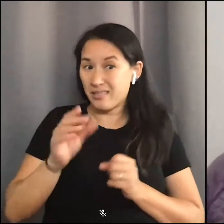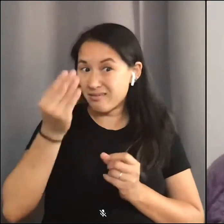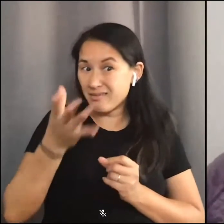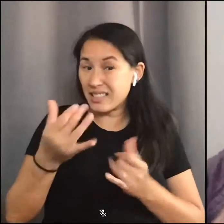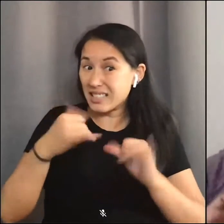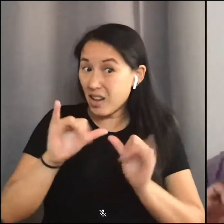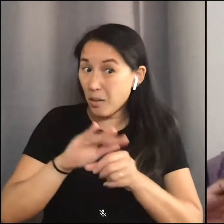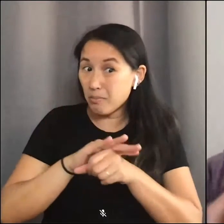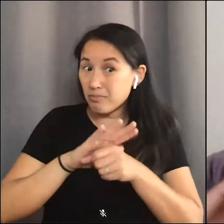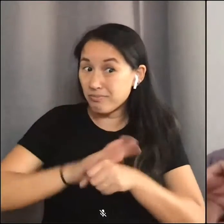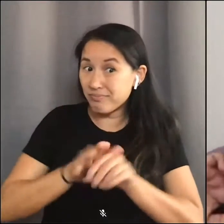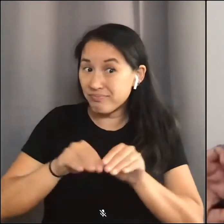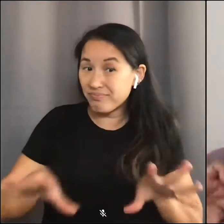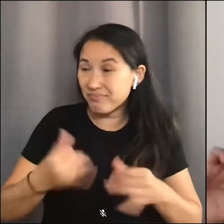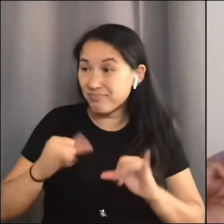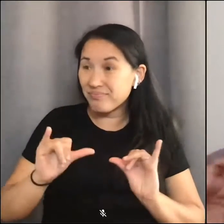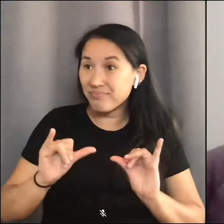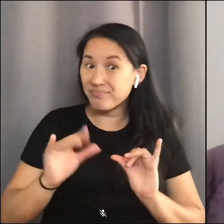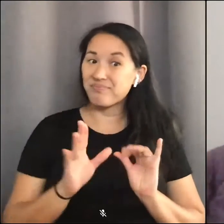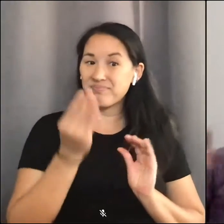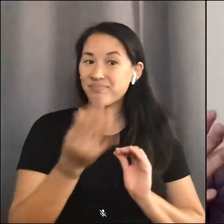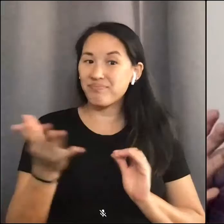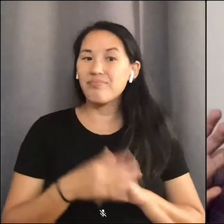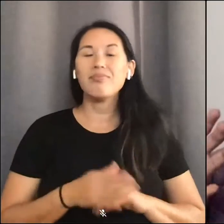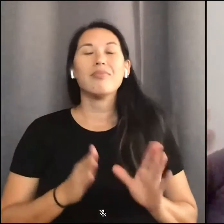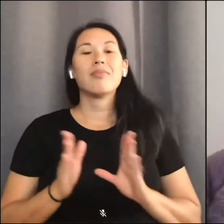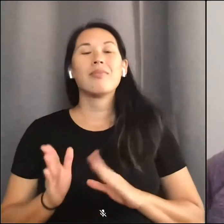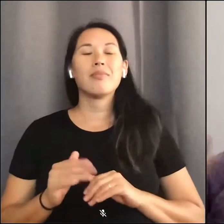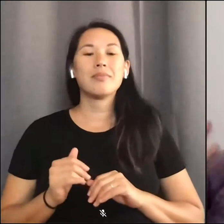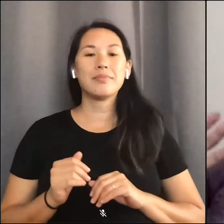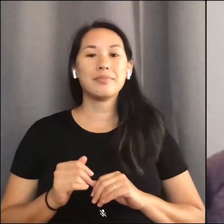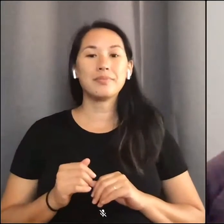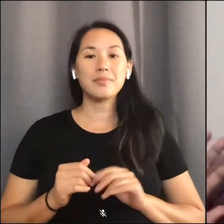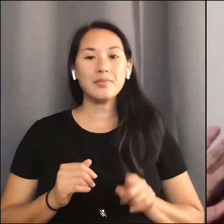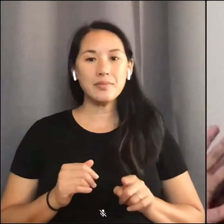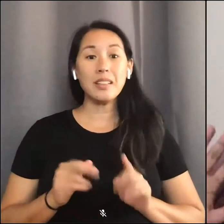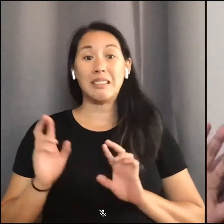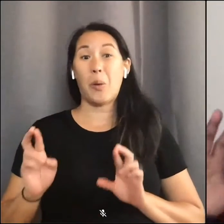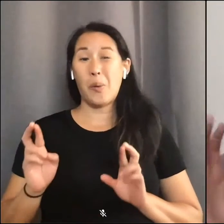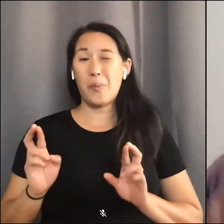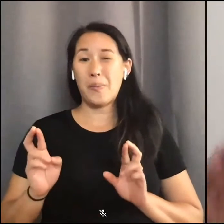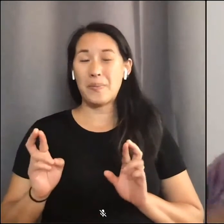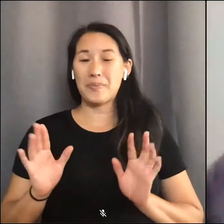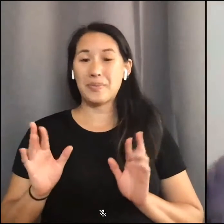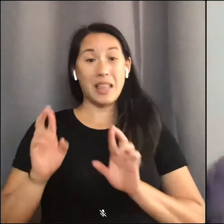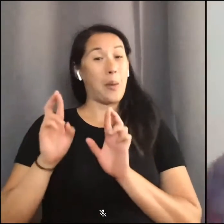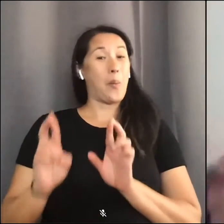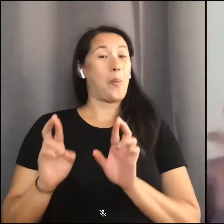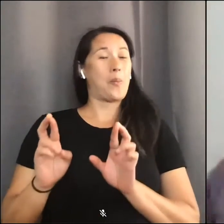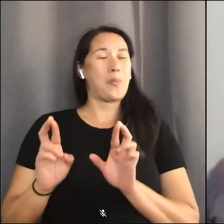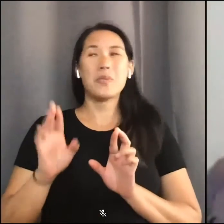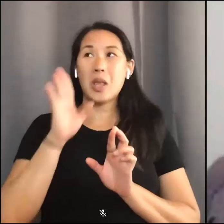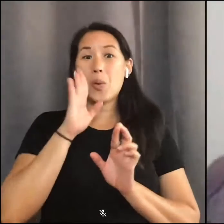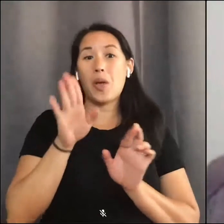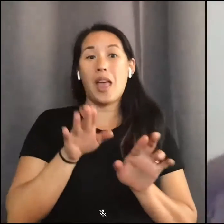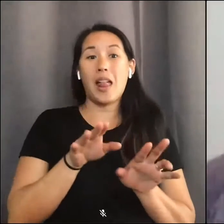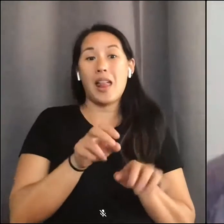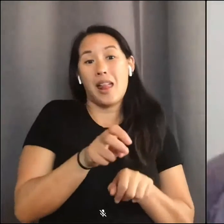um and um and uh we're gonna get it hope the the the hope is we're gonna leave a pandemic right so